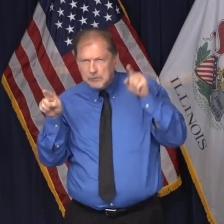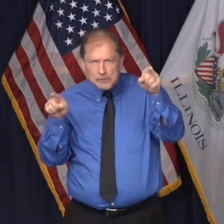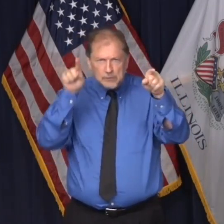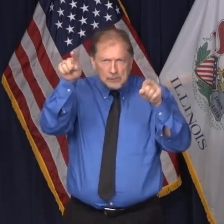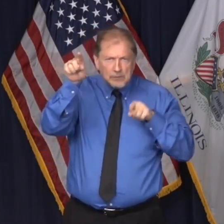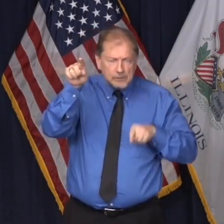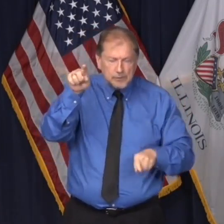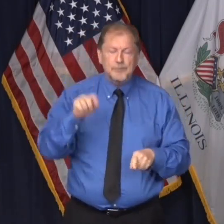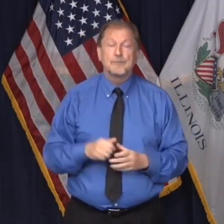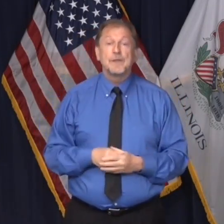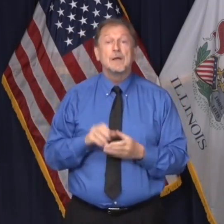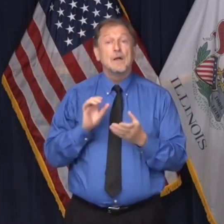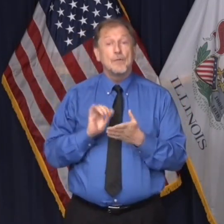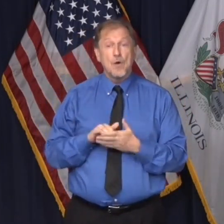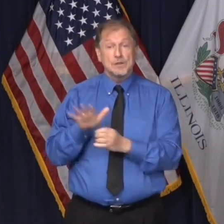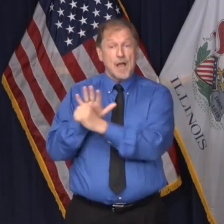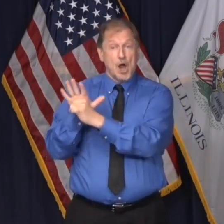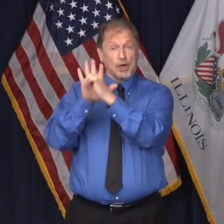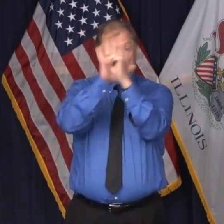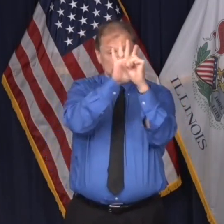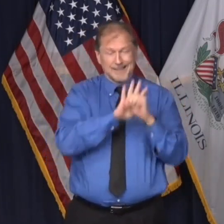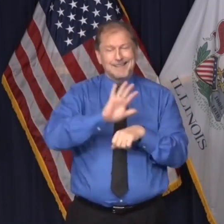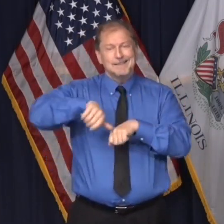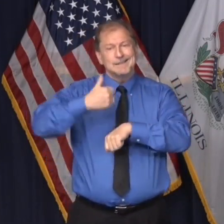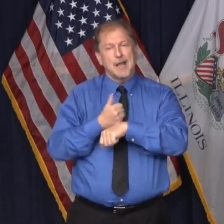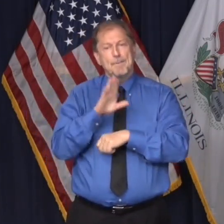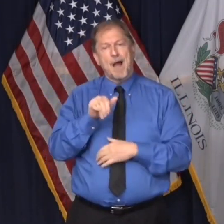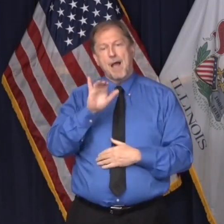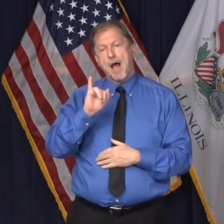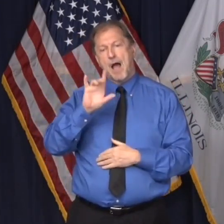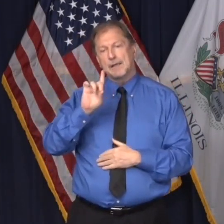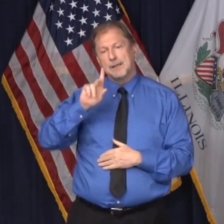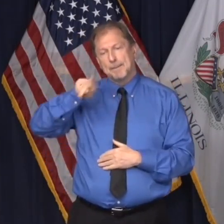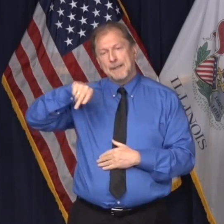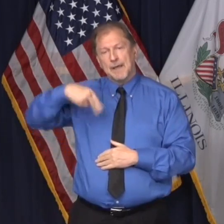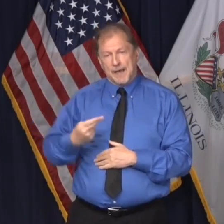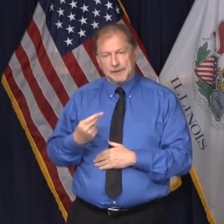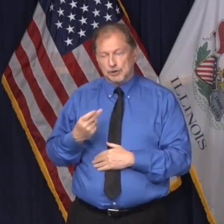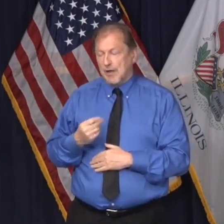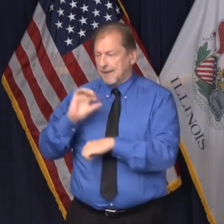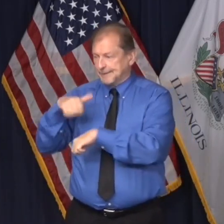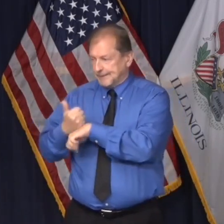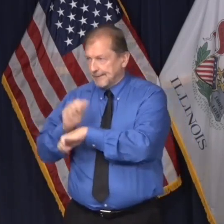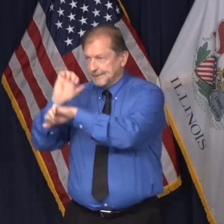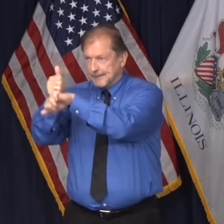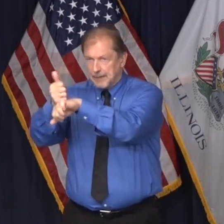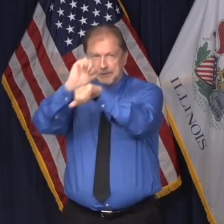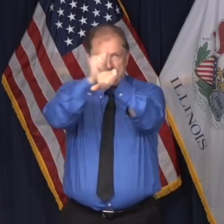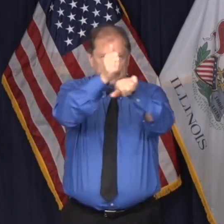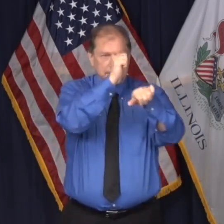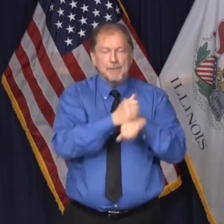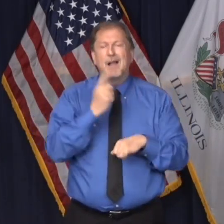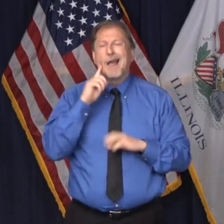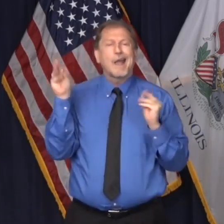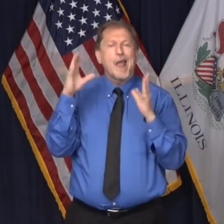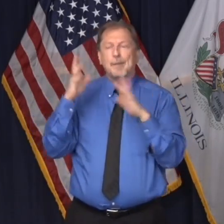LET ME OFFER YOU A SENSE OF THAT AND HOW IT LOOKS BY IDPH REGION.